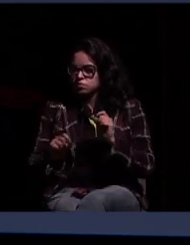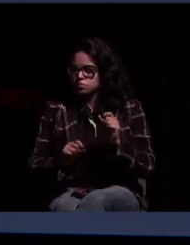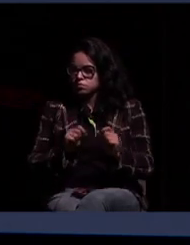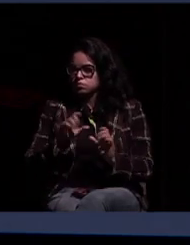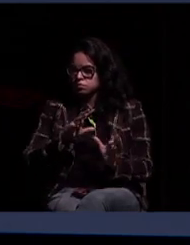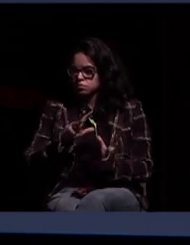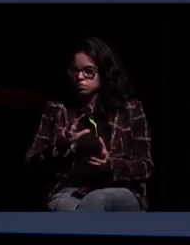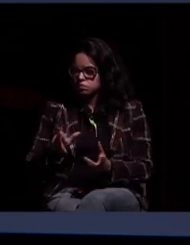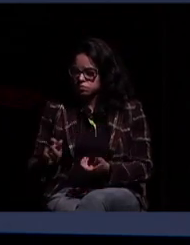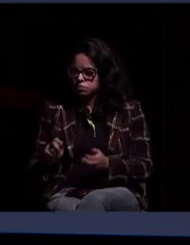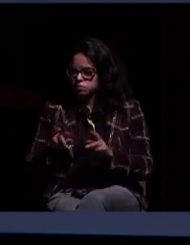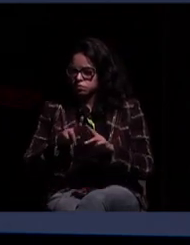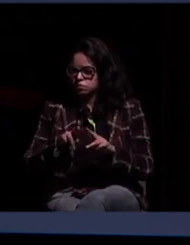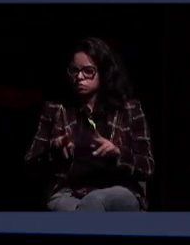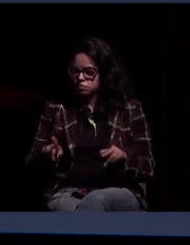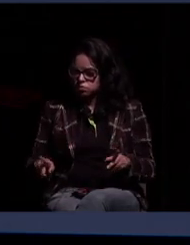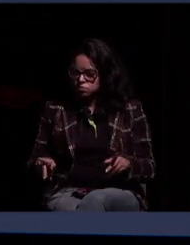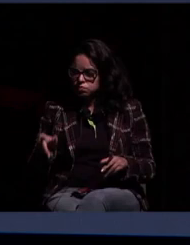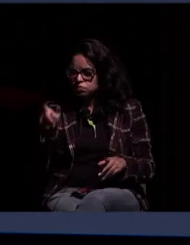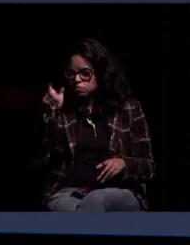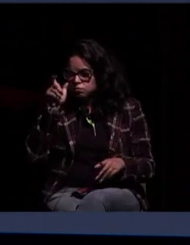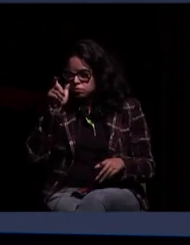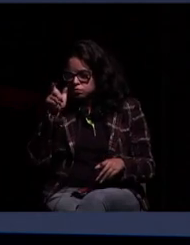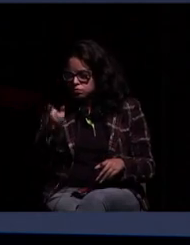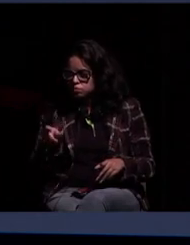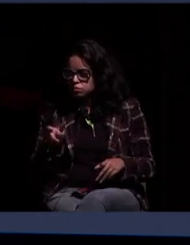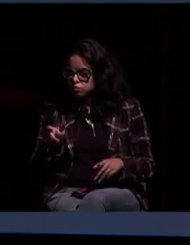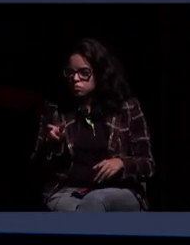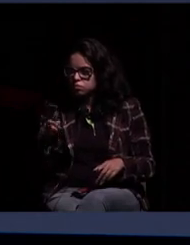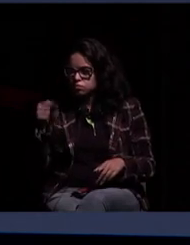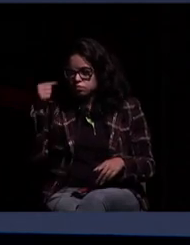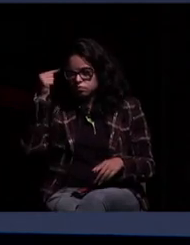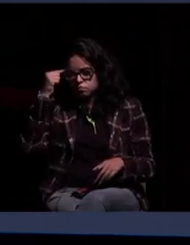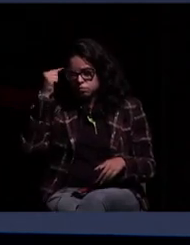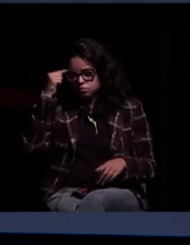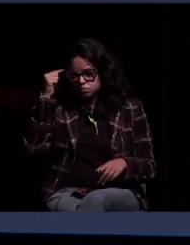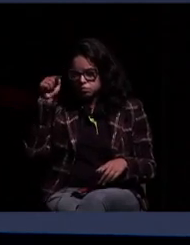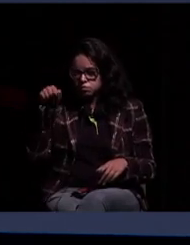more interesting universe in the background.